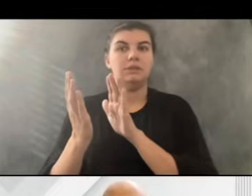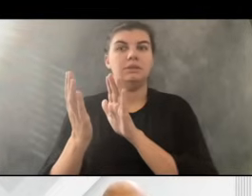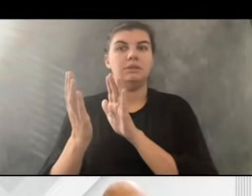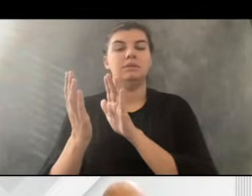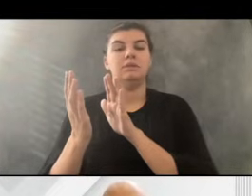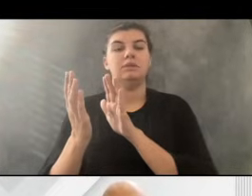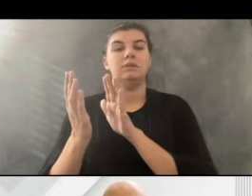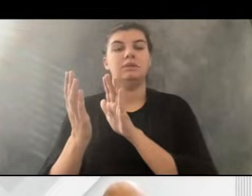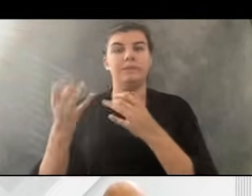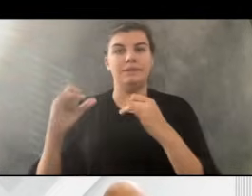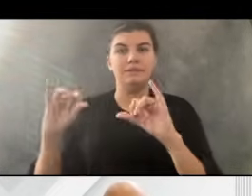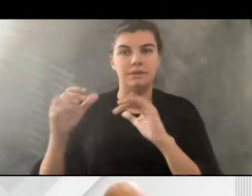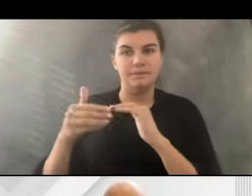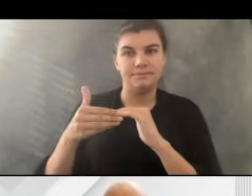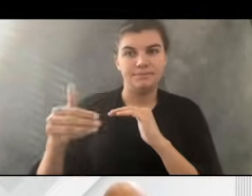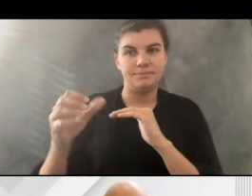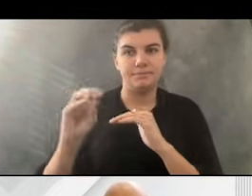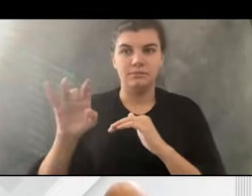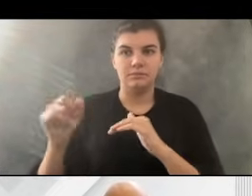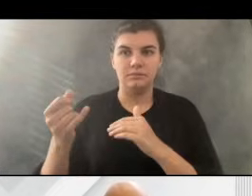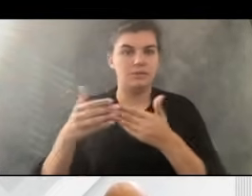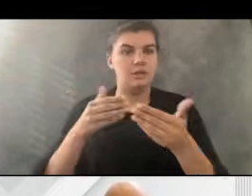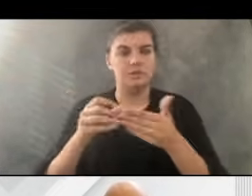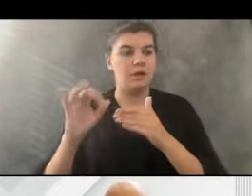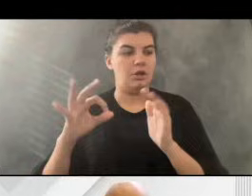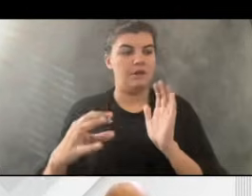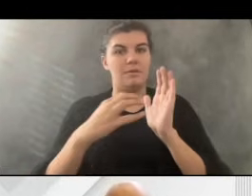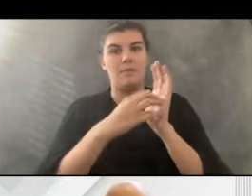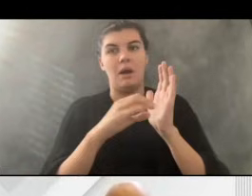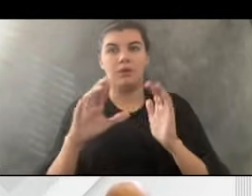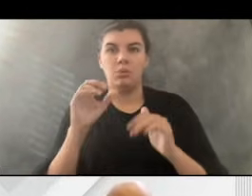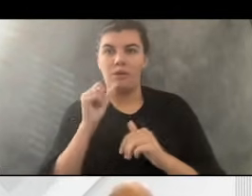still a protruding object whether it's mounted on a post or whether it's mounted on something else.